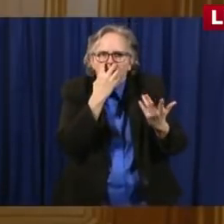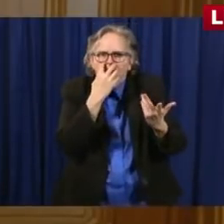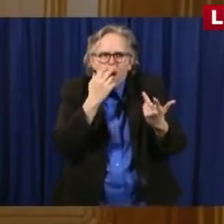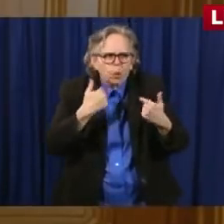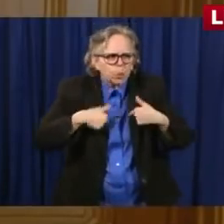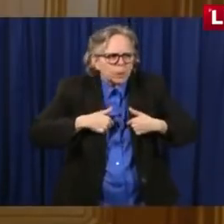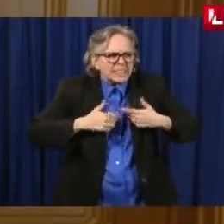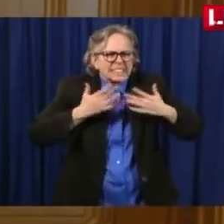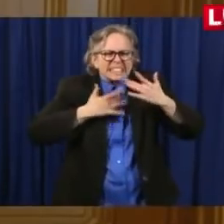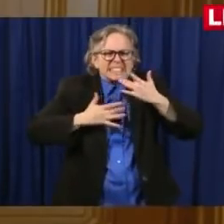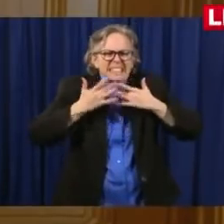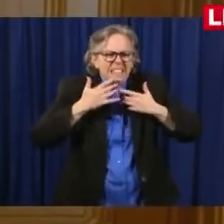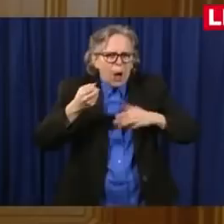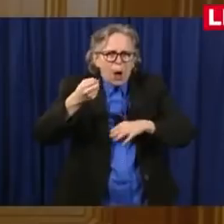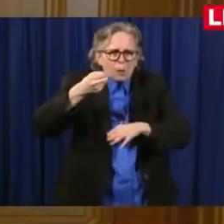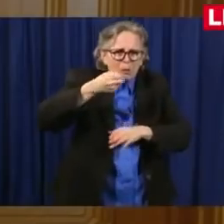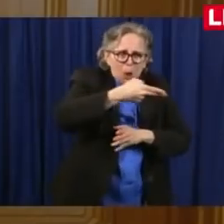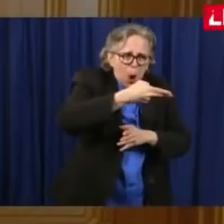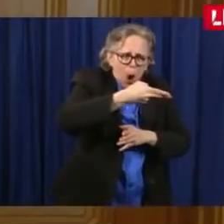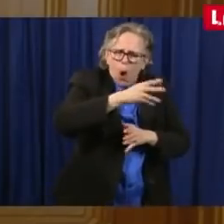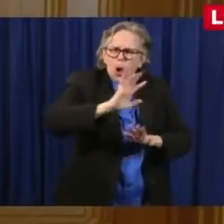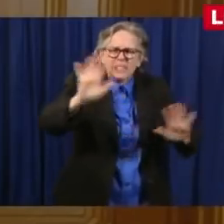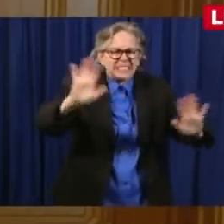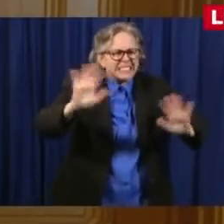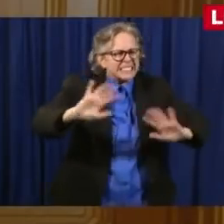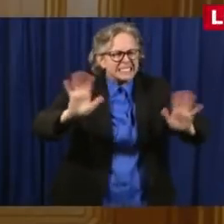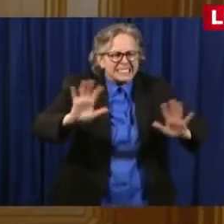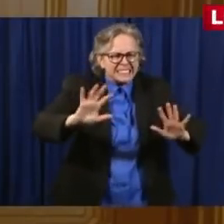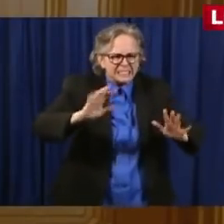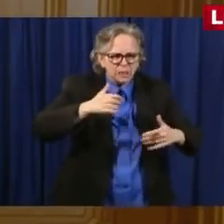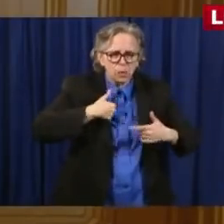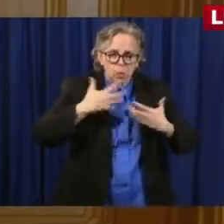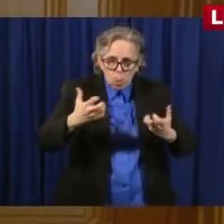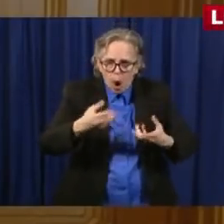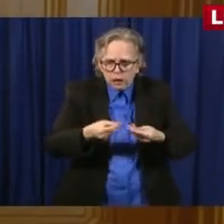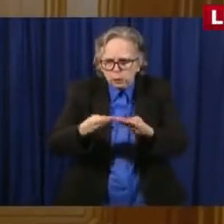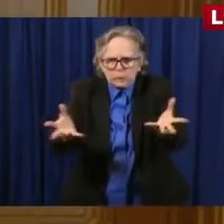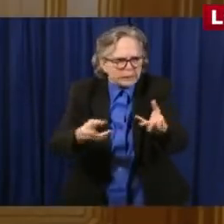BECAUSE WE ONLY HAVE SO MANY. WE ARE GETTING THEM IN.